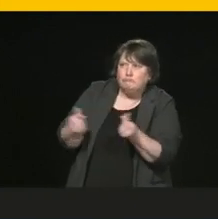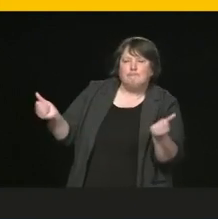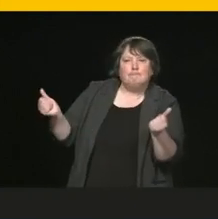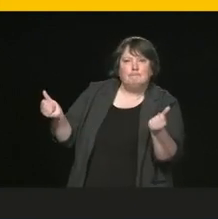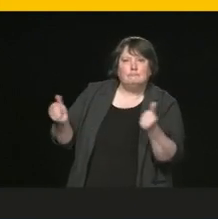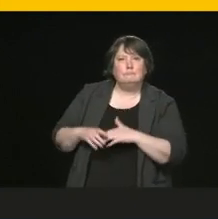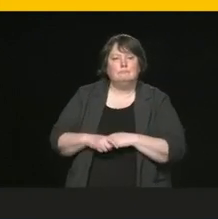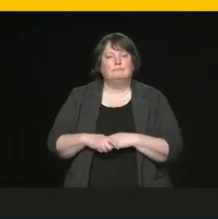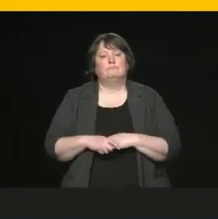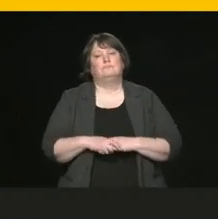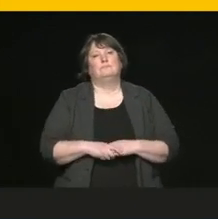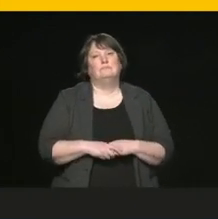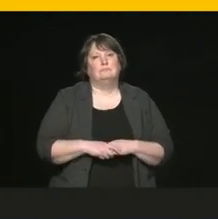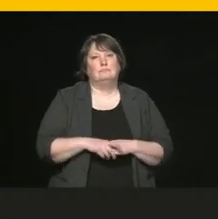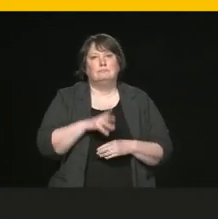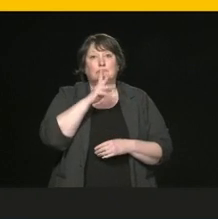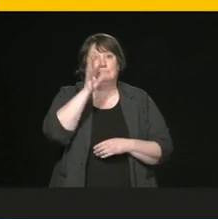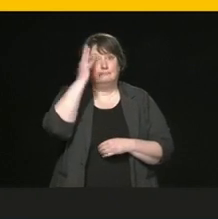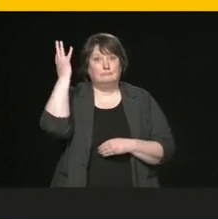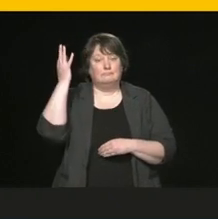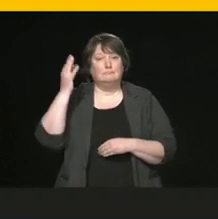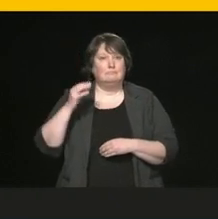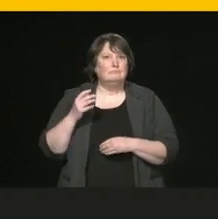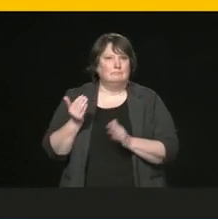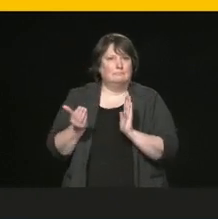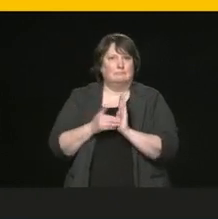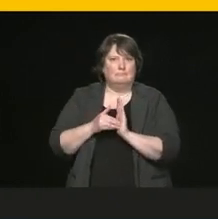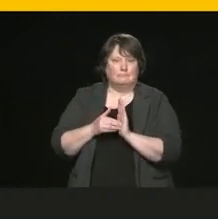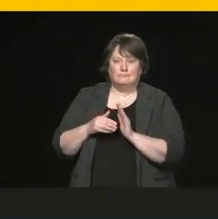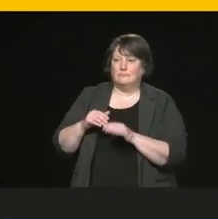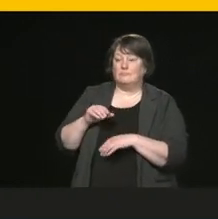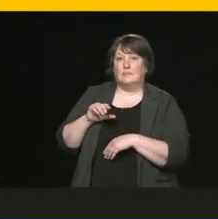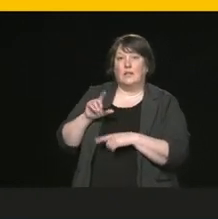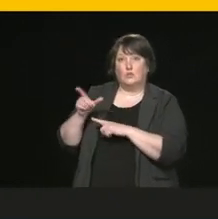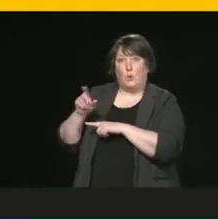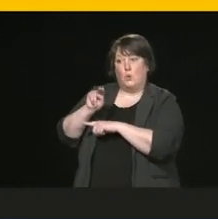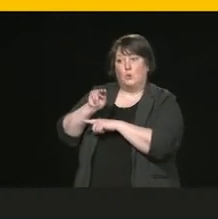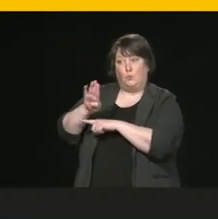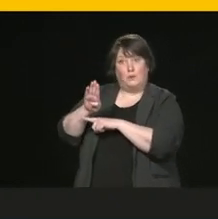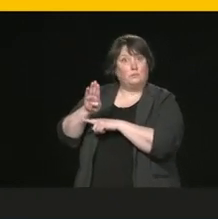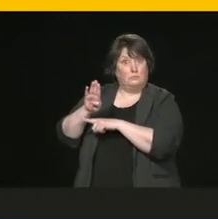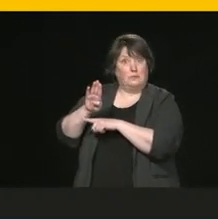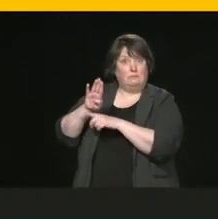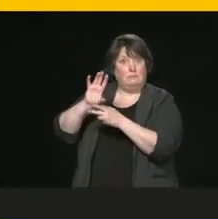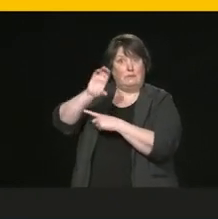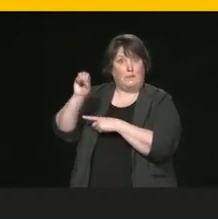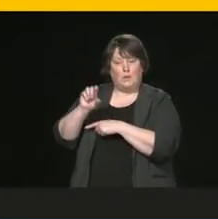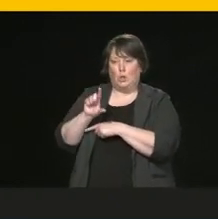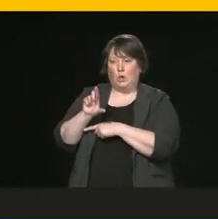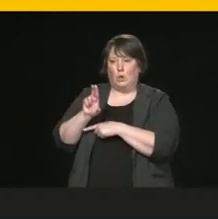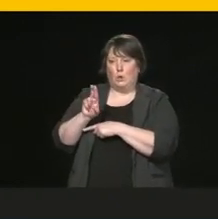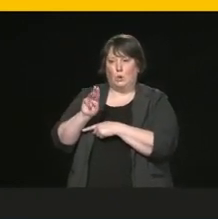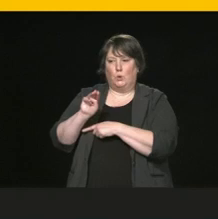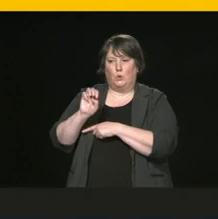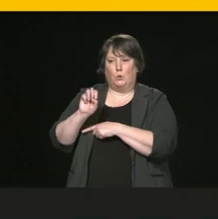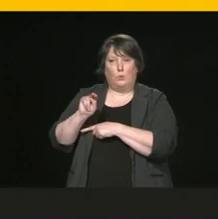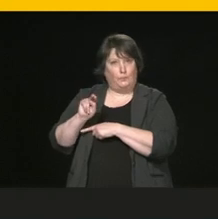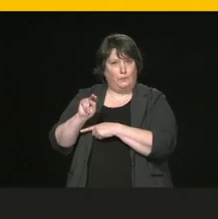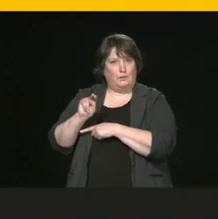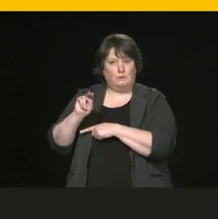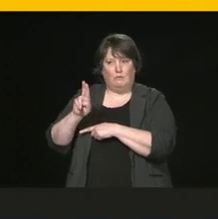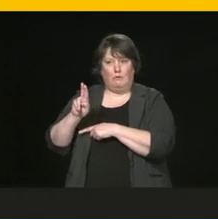RESPONSE TO THIS PANDEMIC.